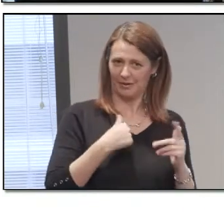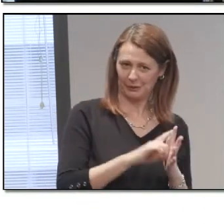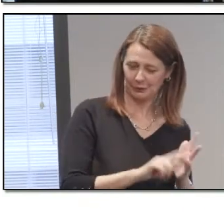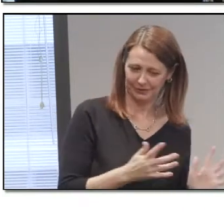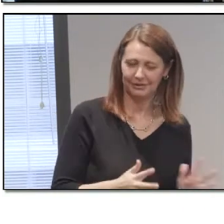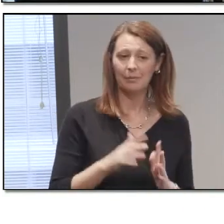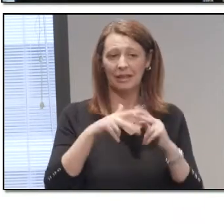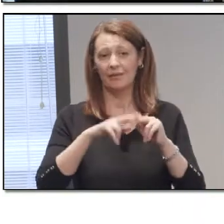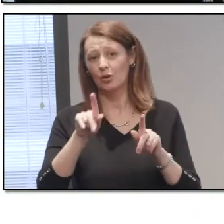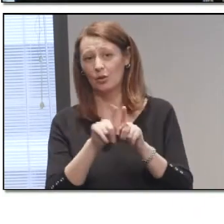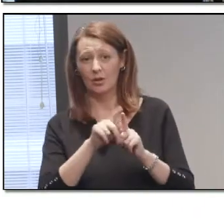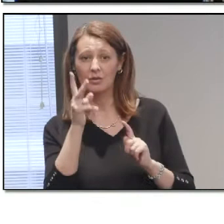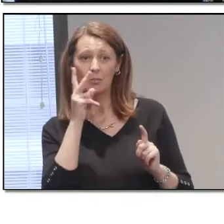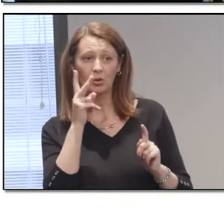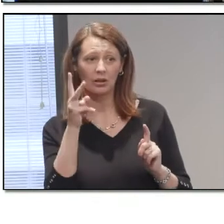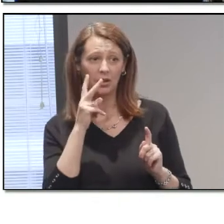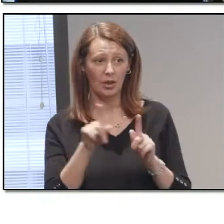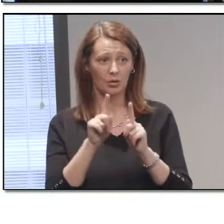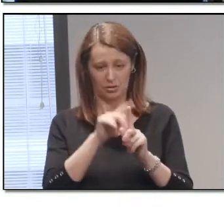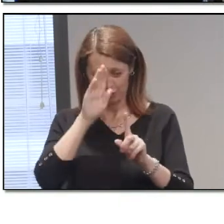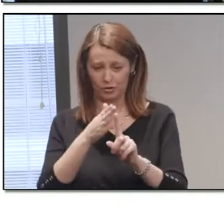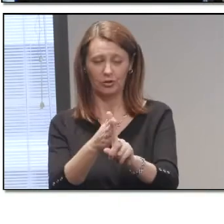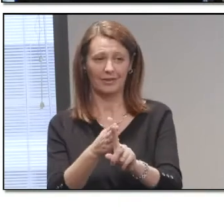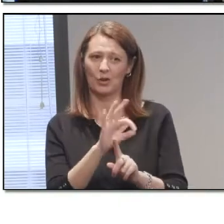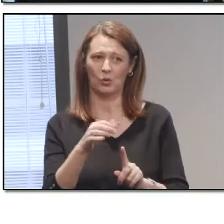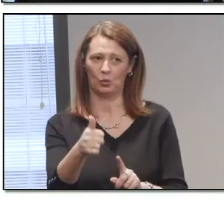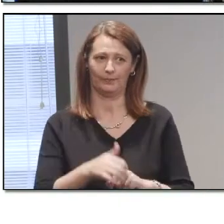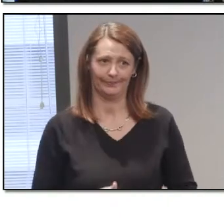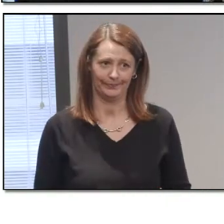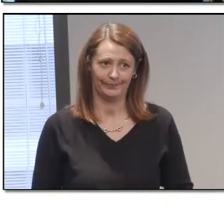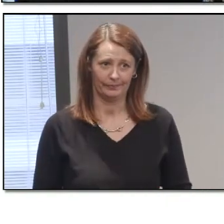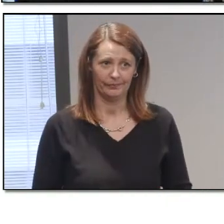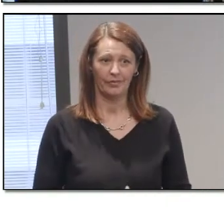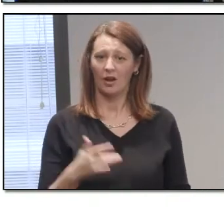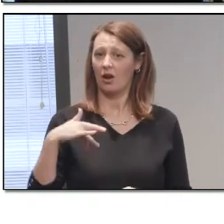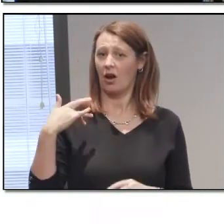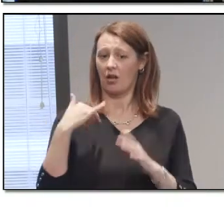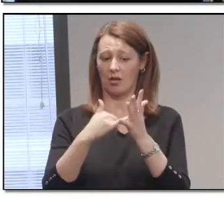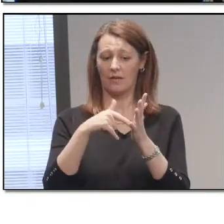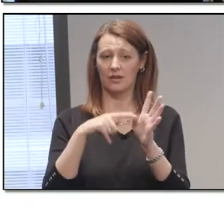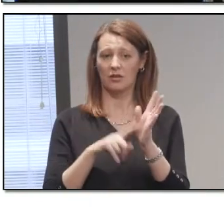a smoker direct exposure pathway not great. Lifestyle differences some hobbies, if you're